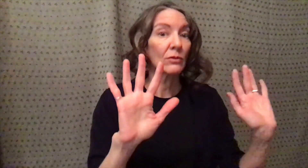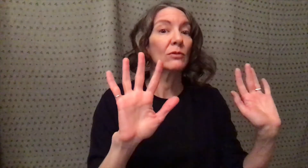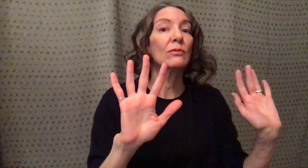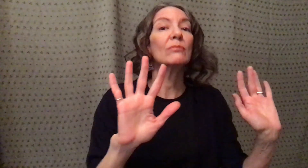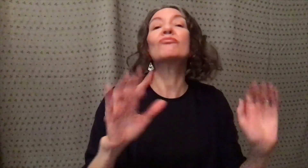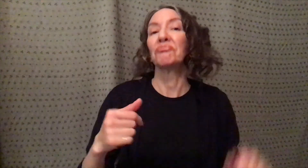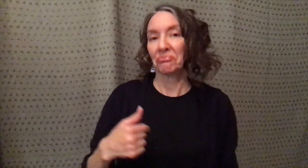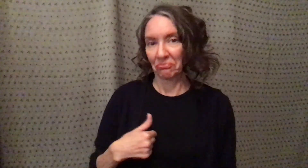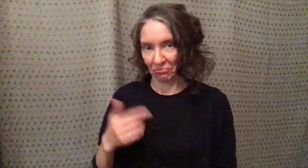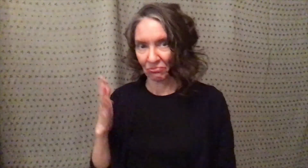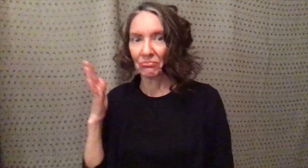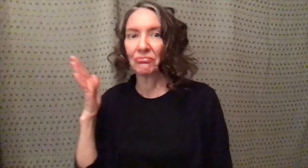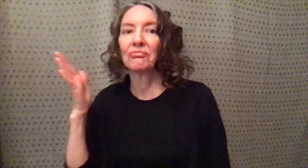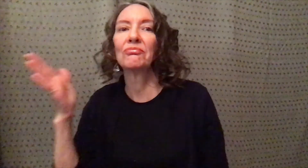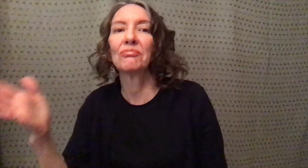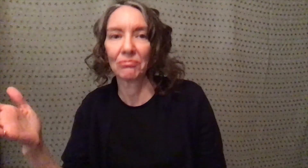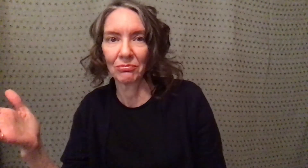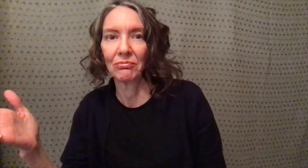"When you're finished I will"